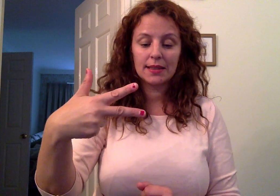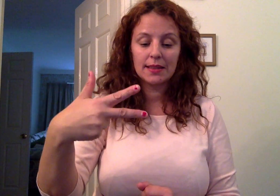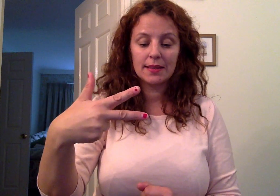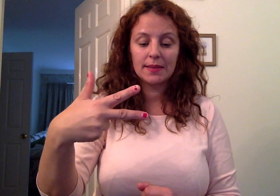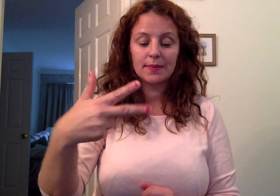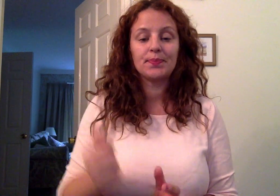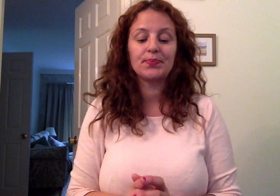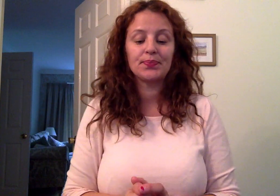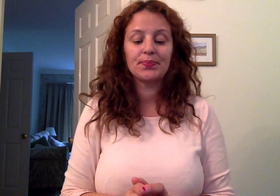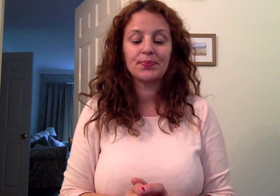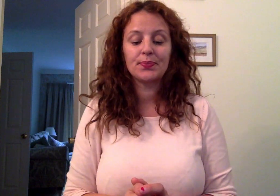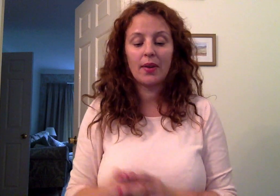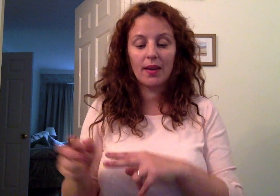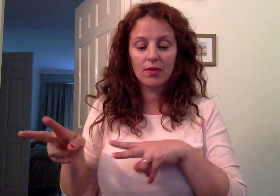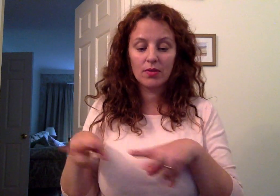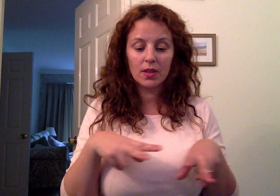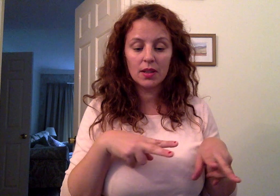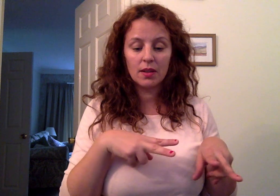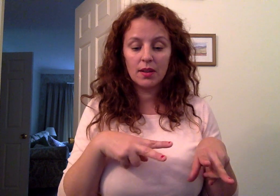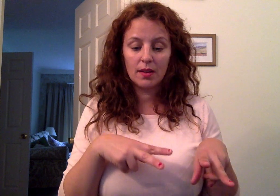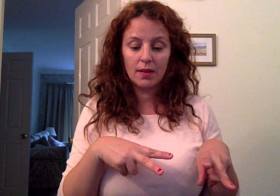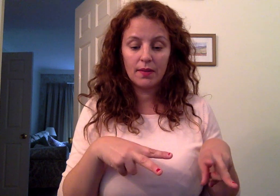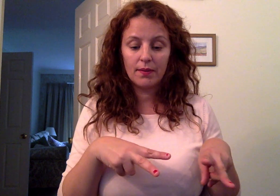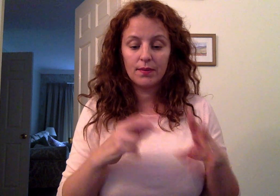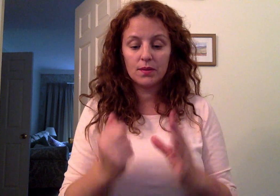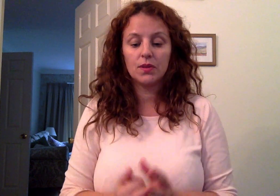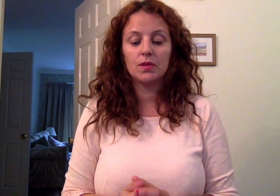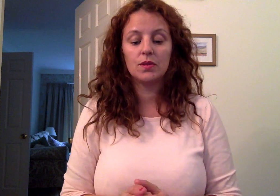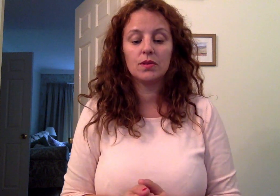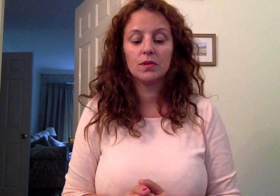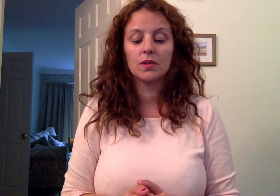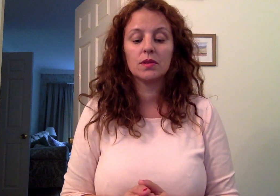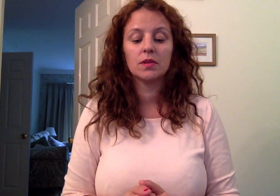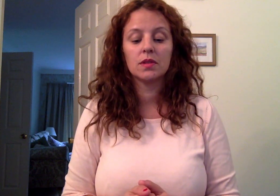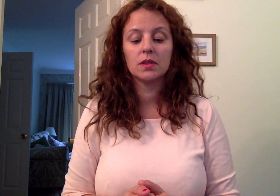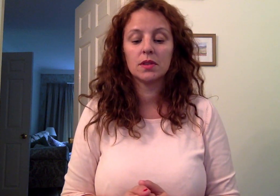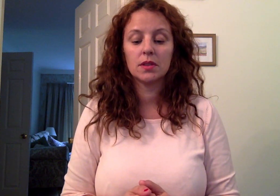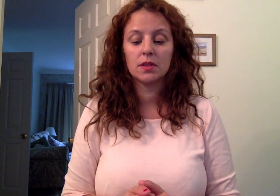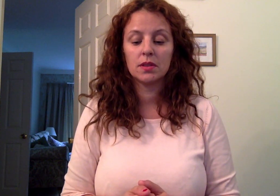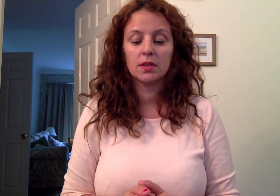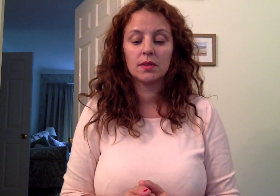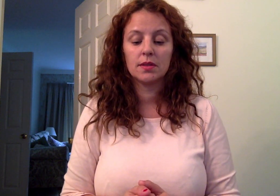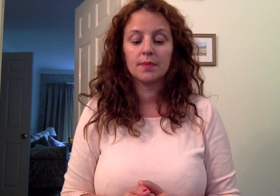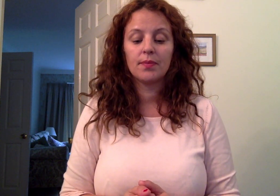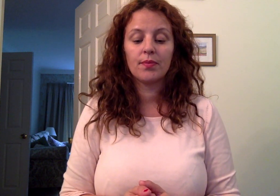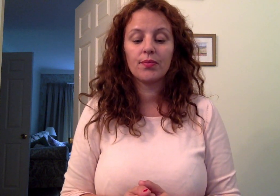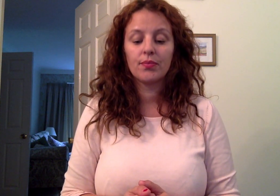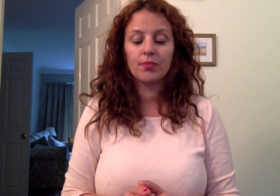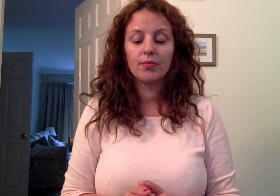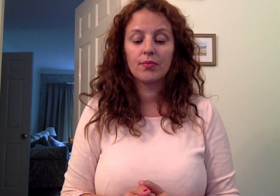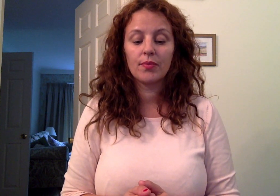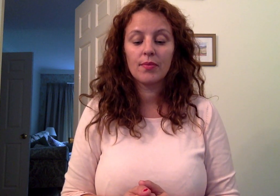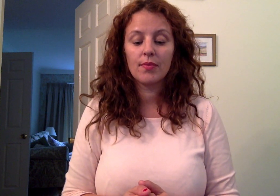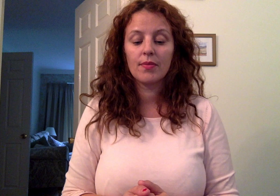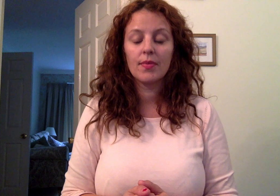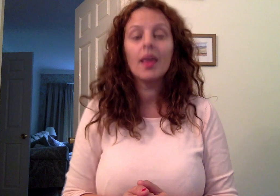Years ago I went to agricultural college and studied floristry.